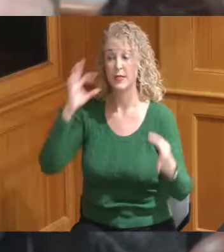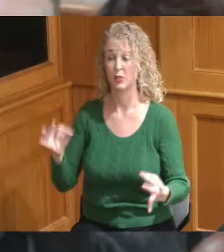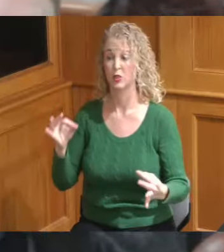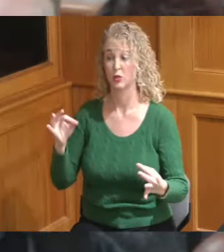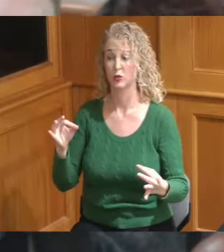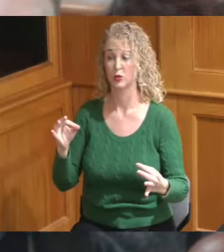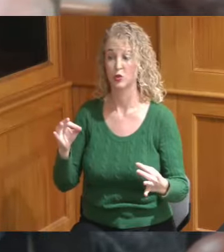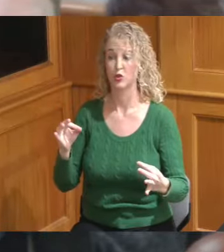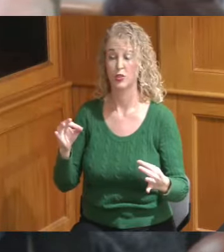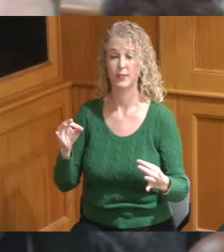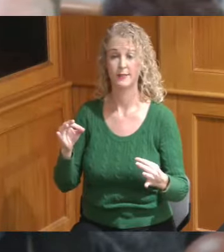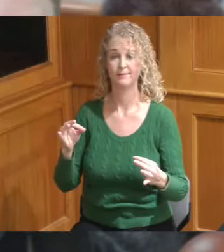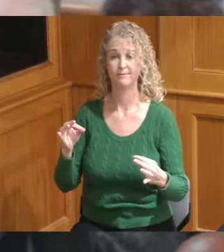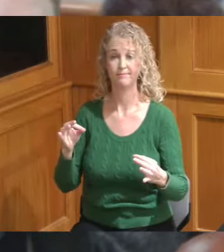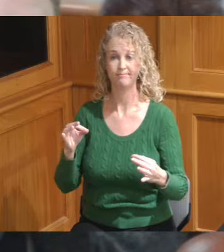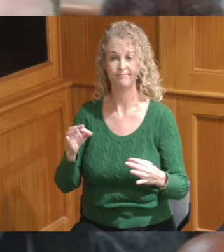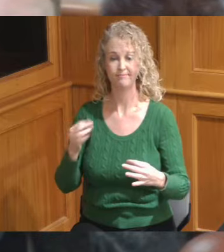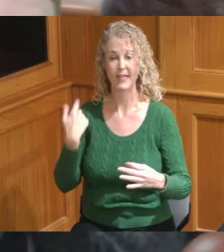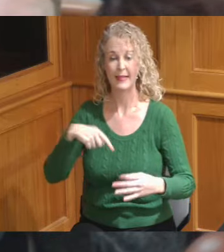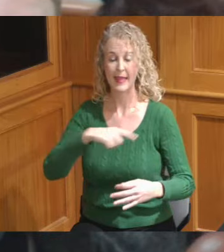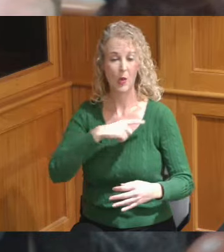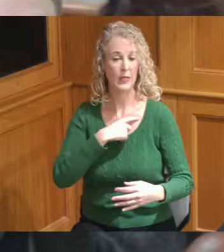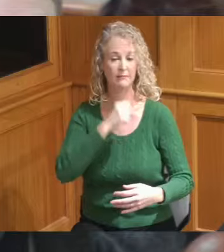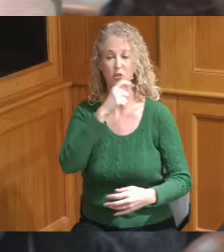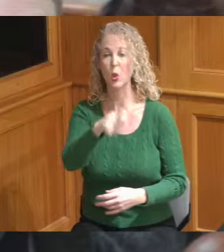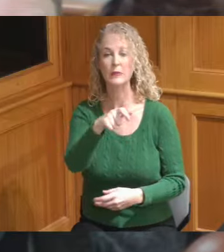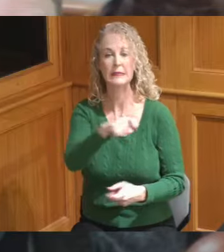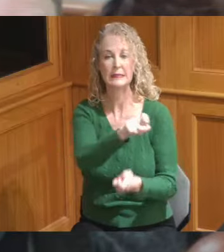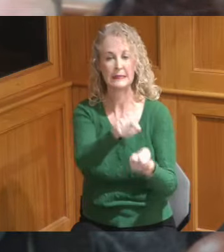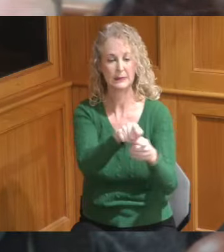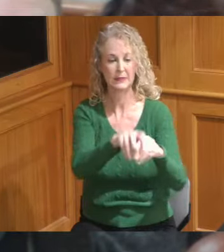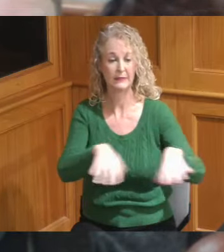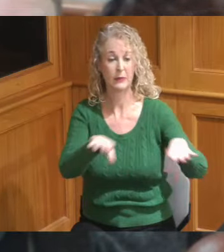certain property no longer needed and authorizes the Community Improvement Corporation of Greater